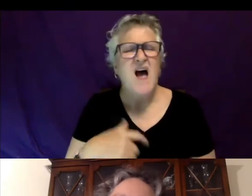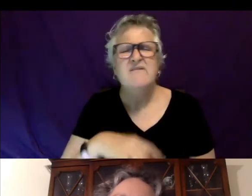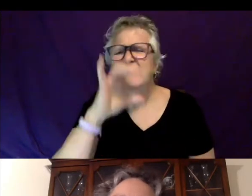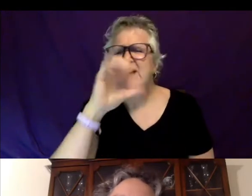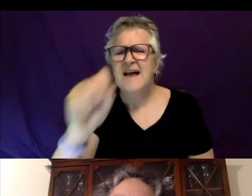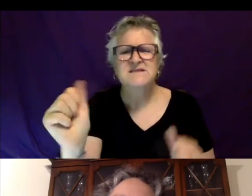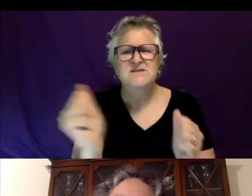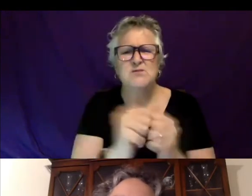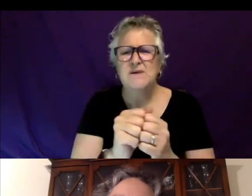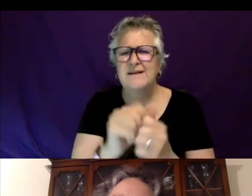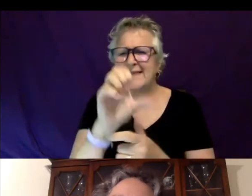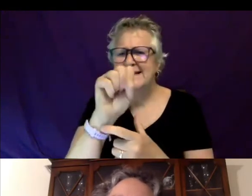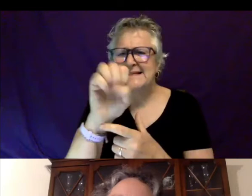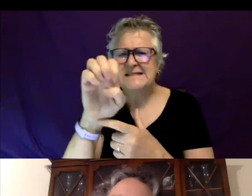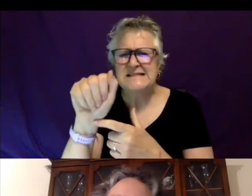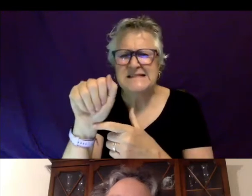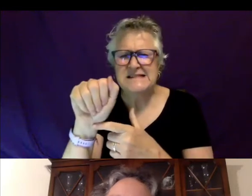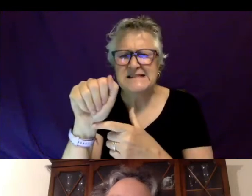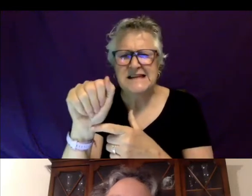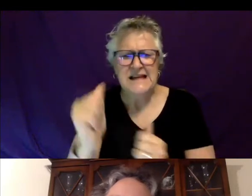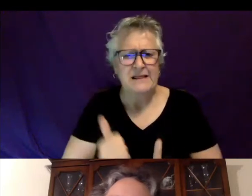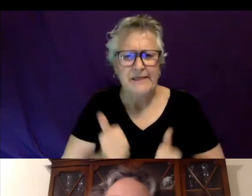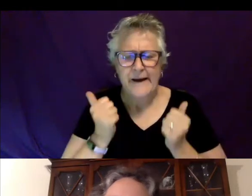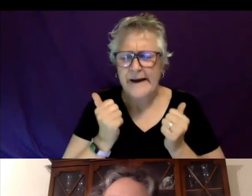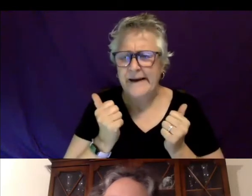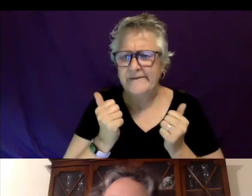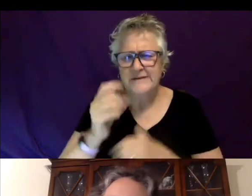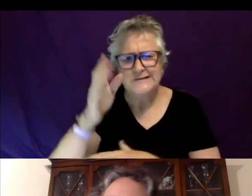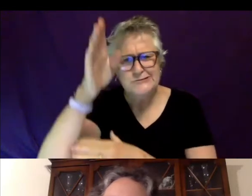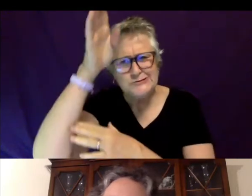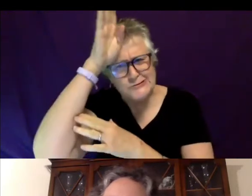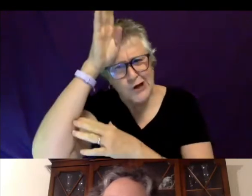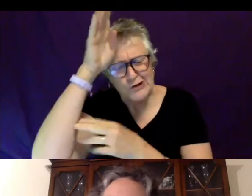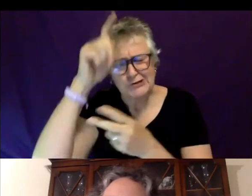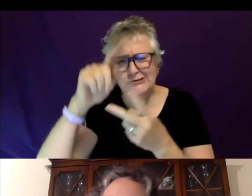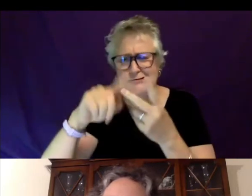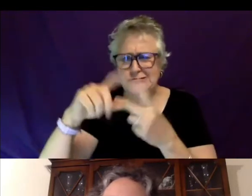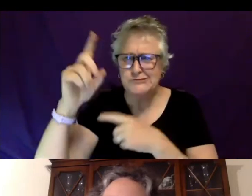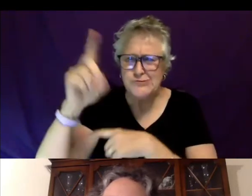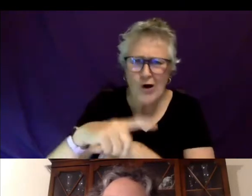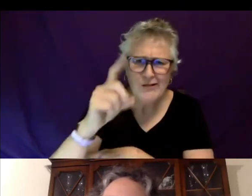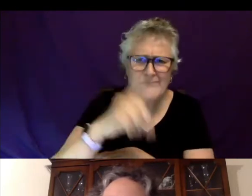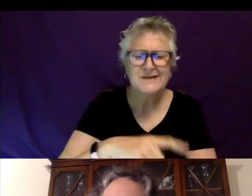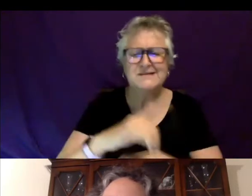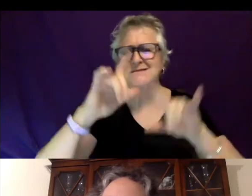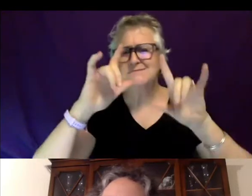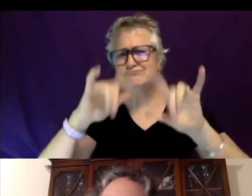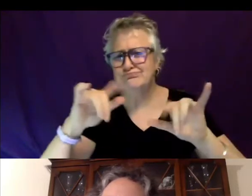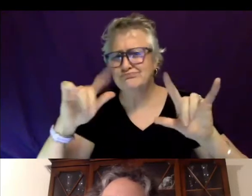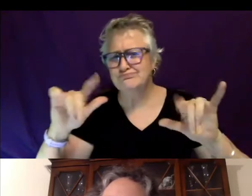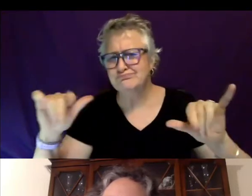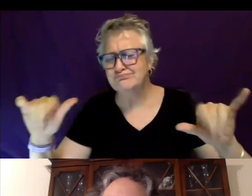those kind of things. Uh I, I'm troubled by things that are endangered,